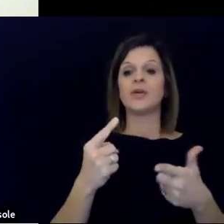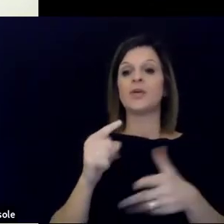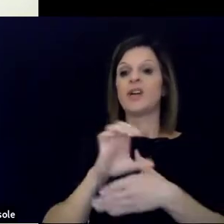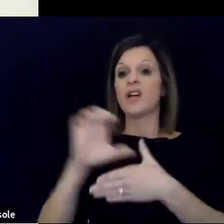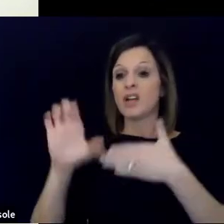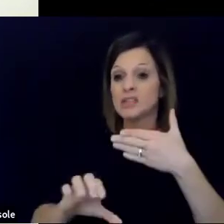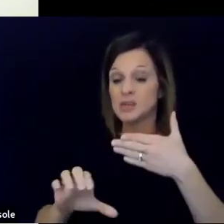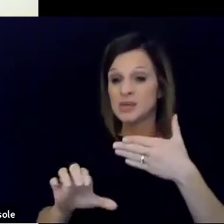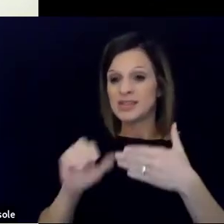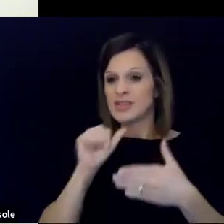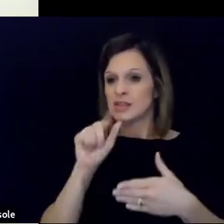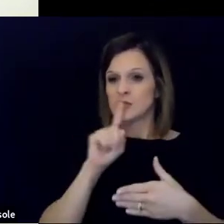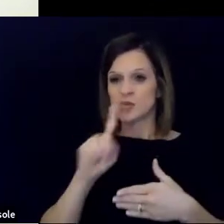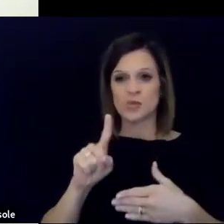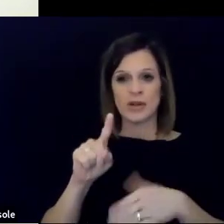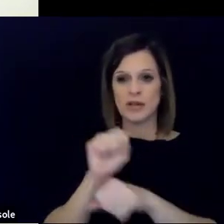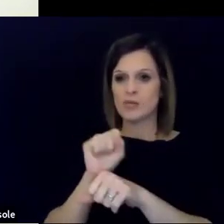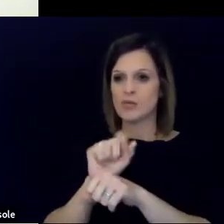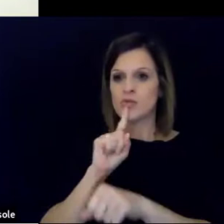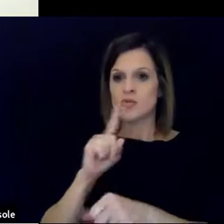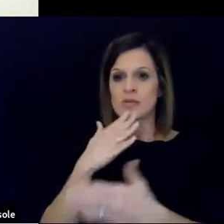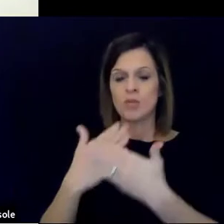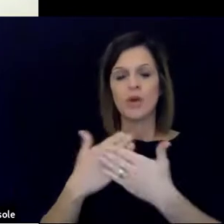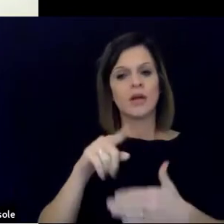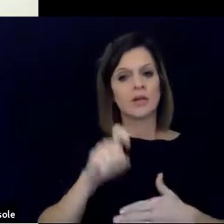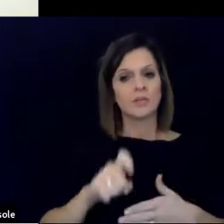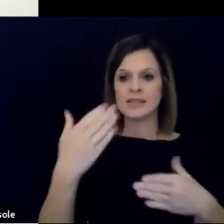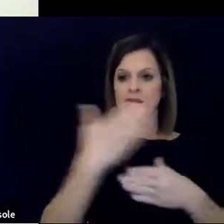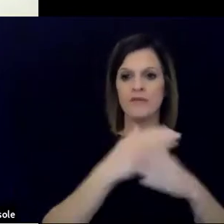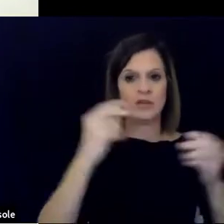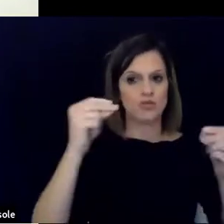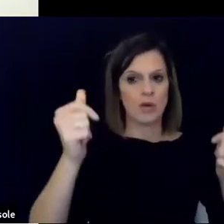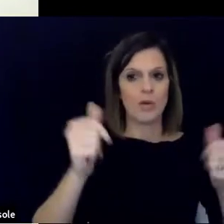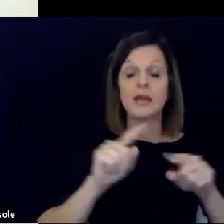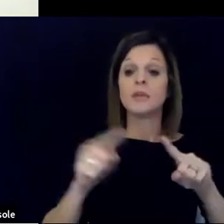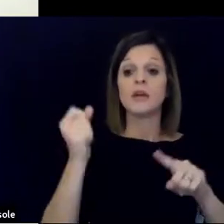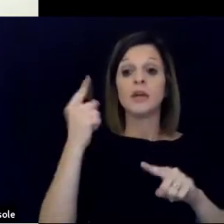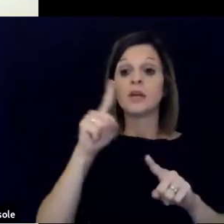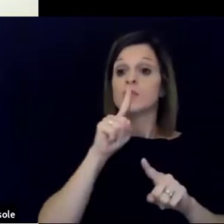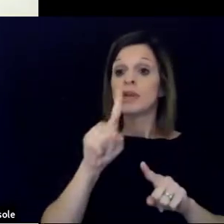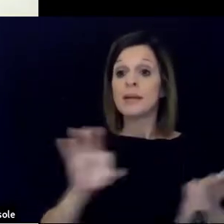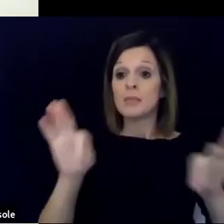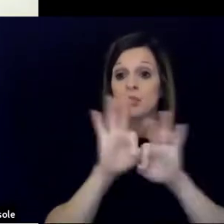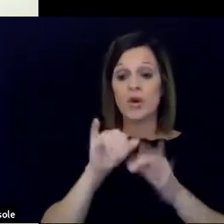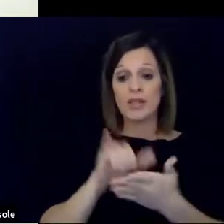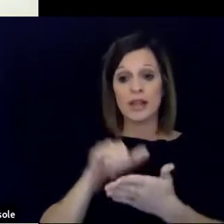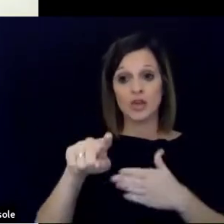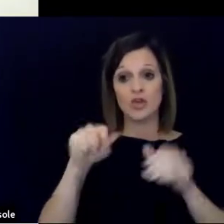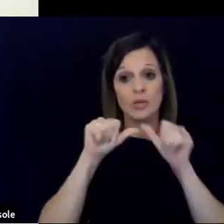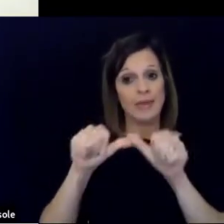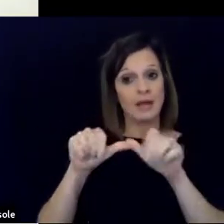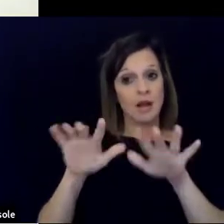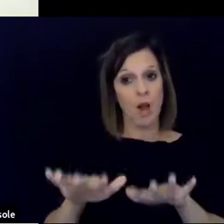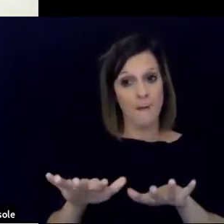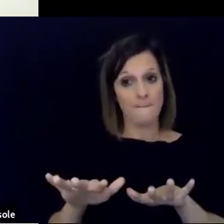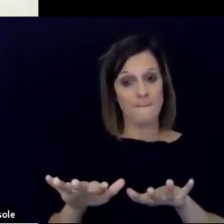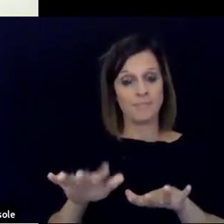with something very destructive and aggressive, but you need to stay calm. That's not easy, but if you get over-aroused,